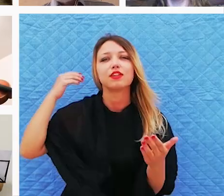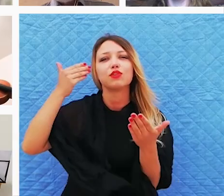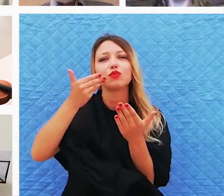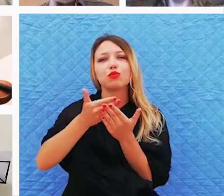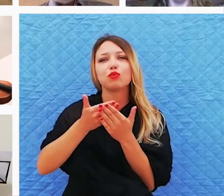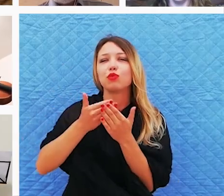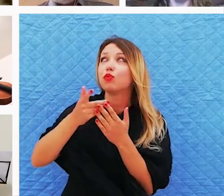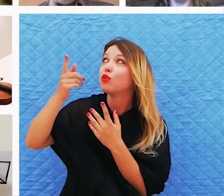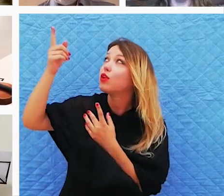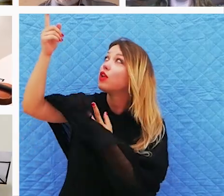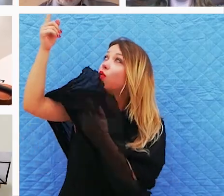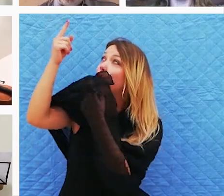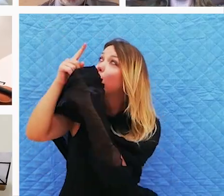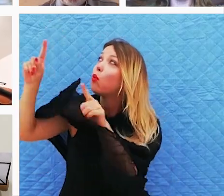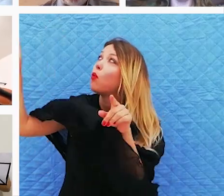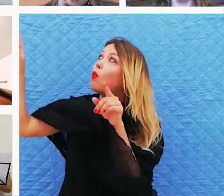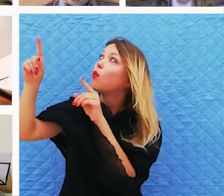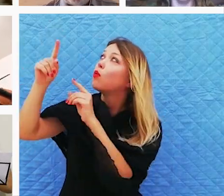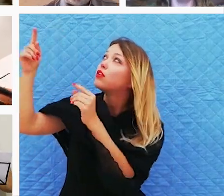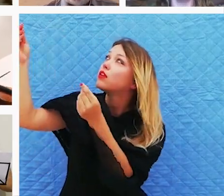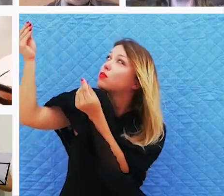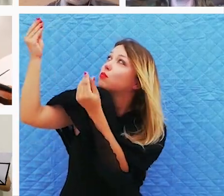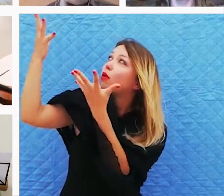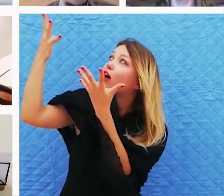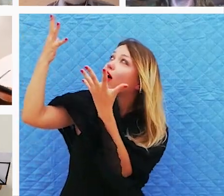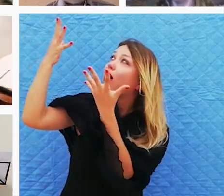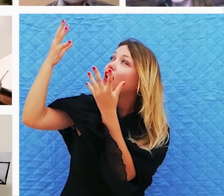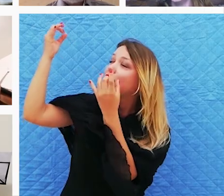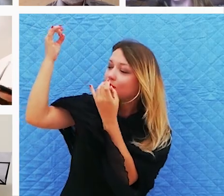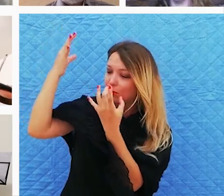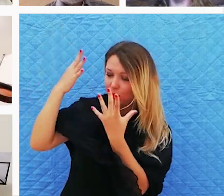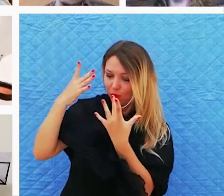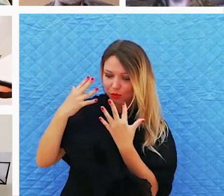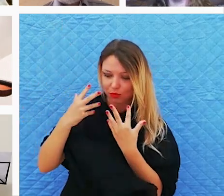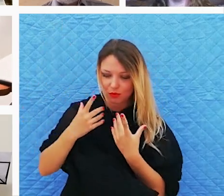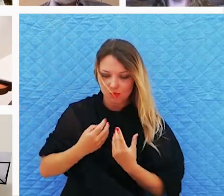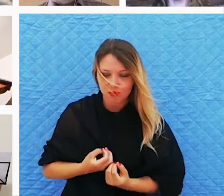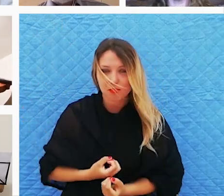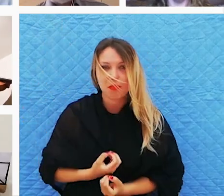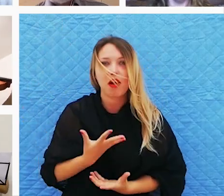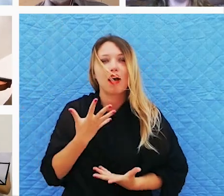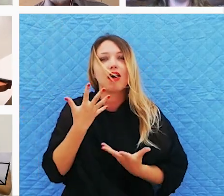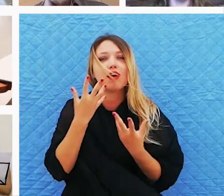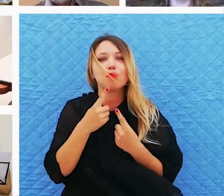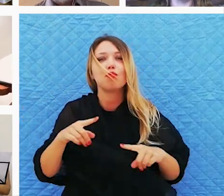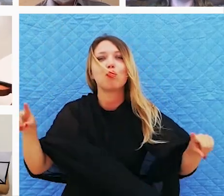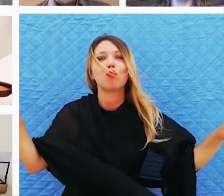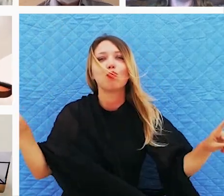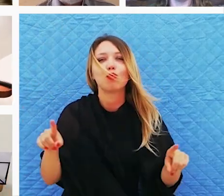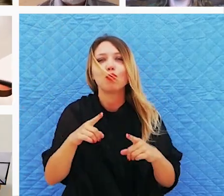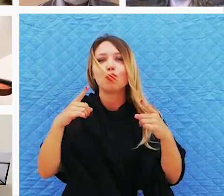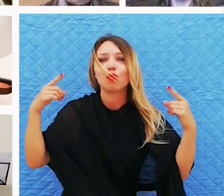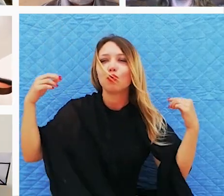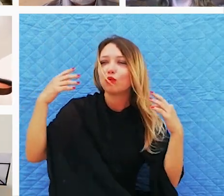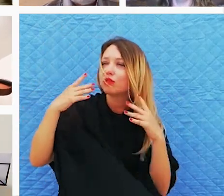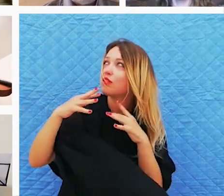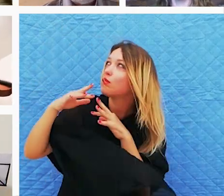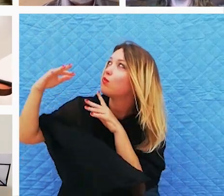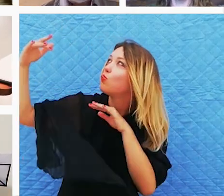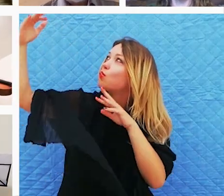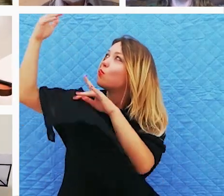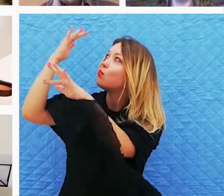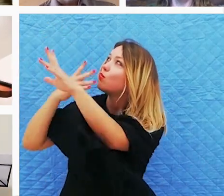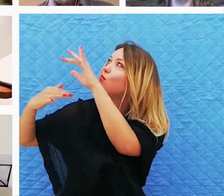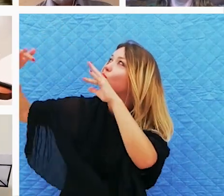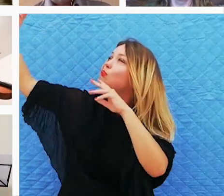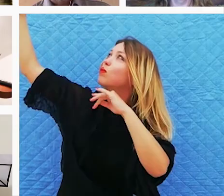Or the Lord will inspire you a song